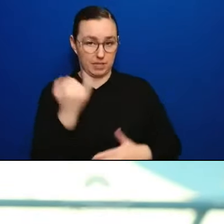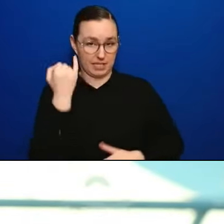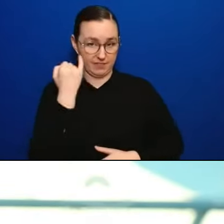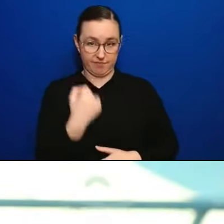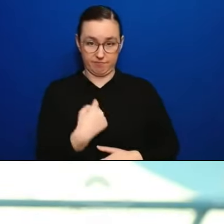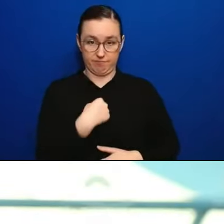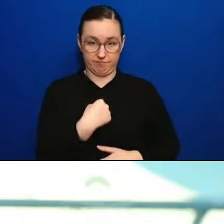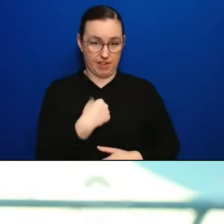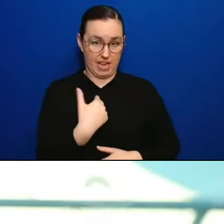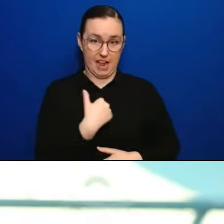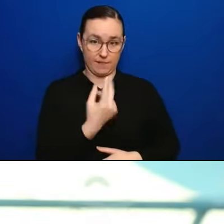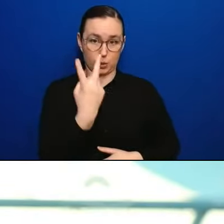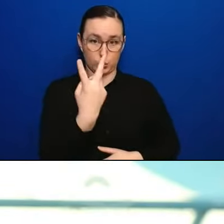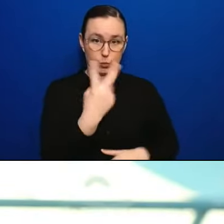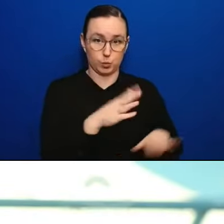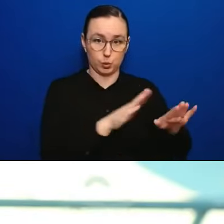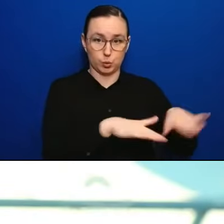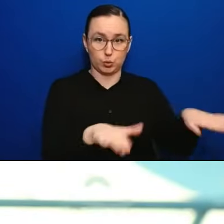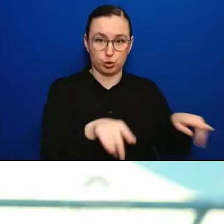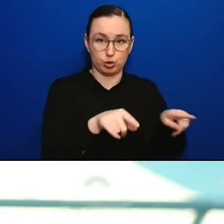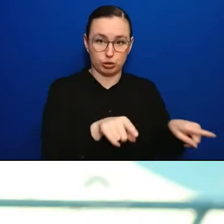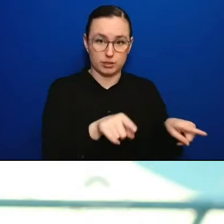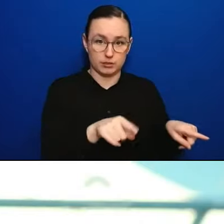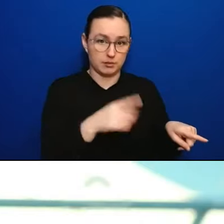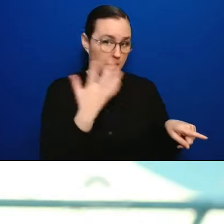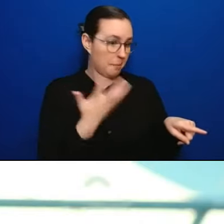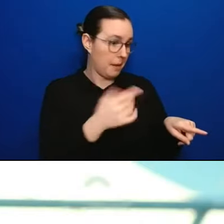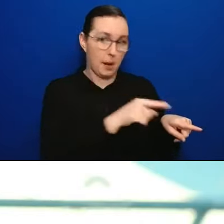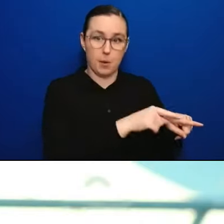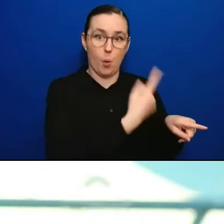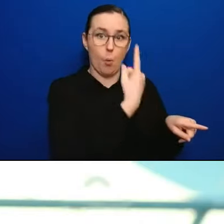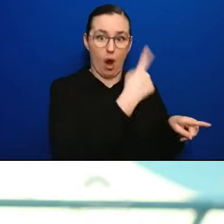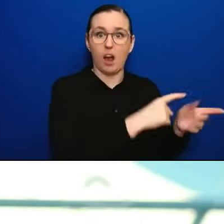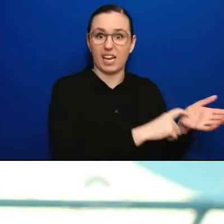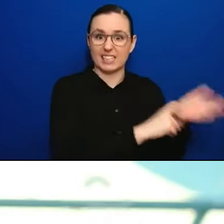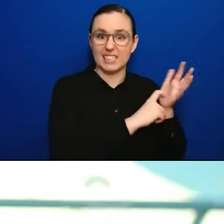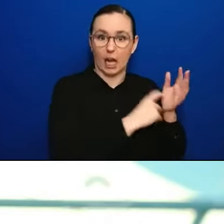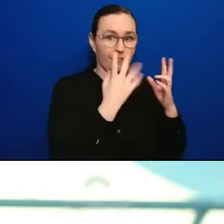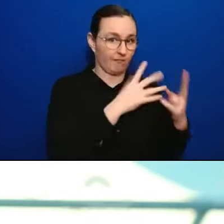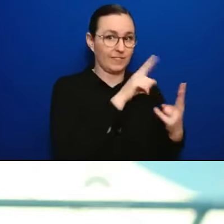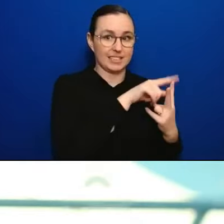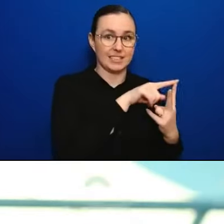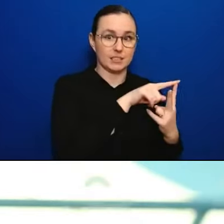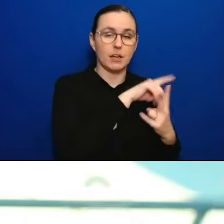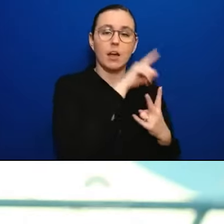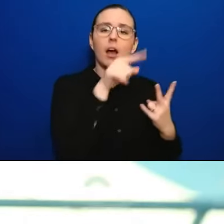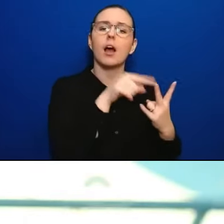case somebody is ill or can't come in so yes if you have two children, one of them can be